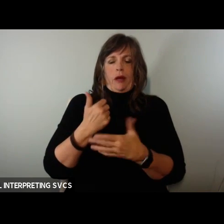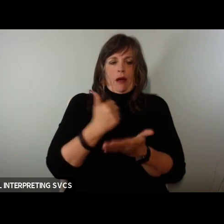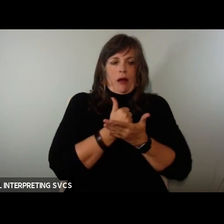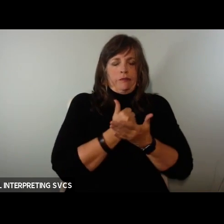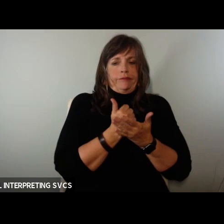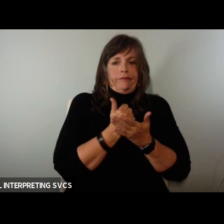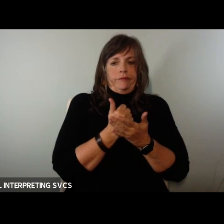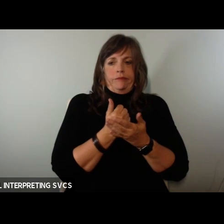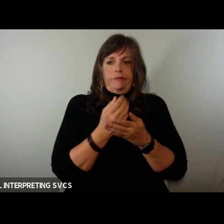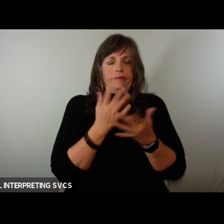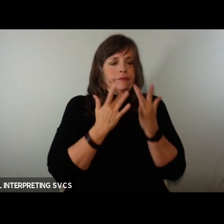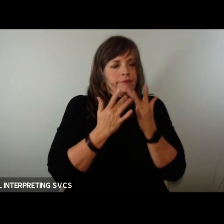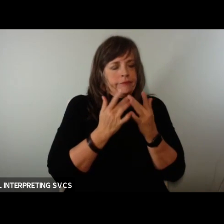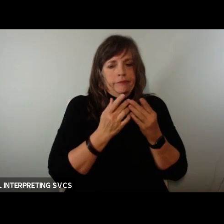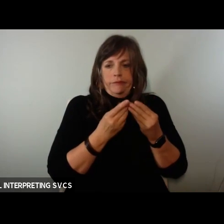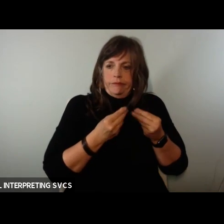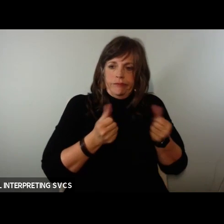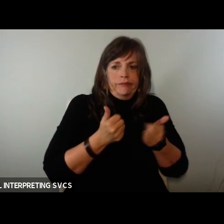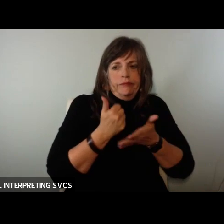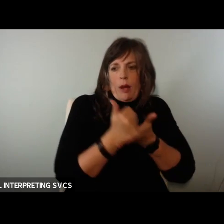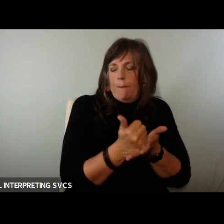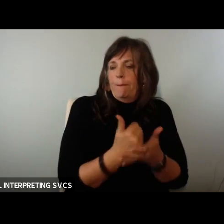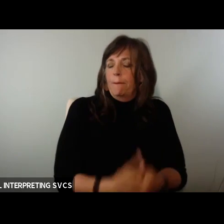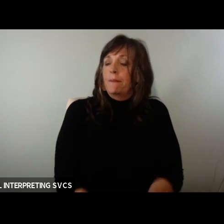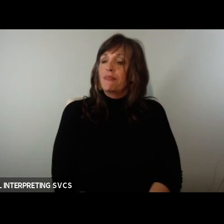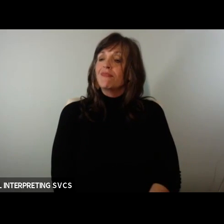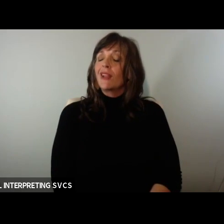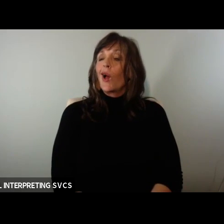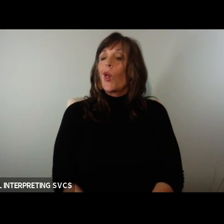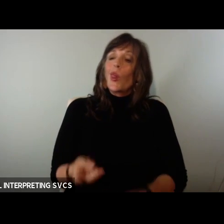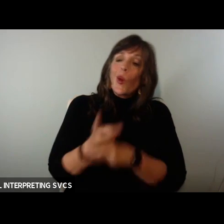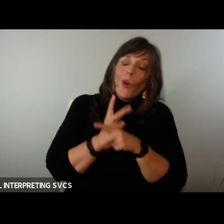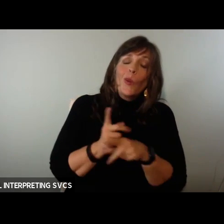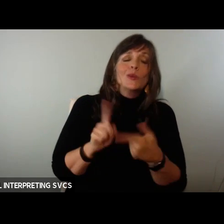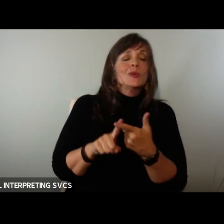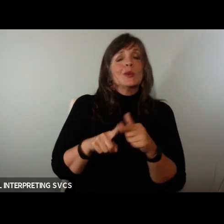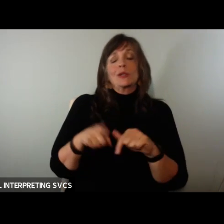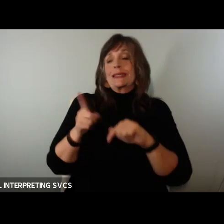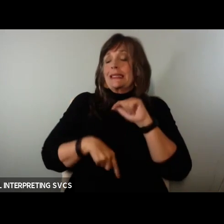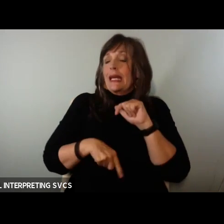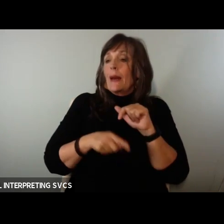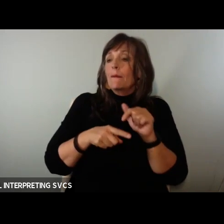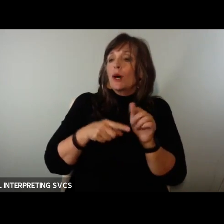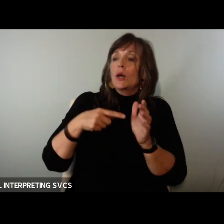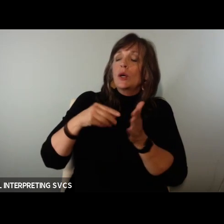asking to skip or defer student loans or mortgage payments, and stuff like that.